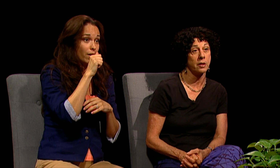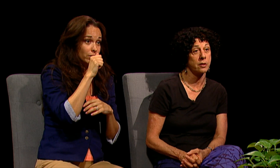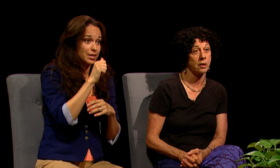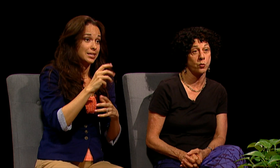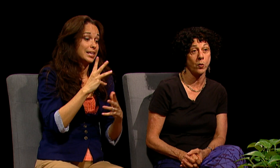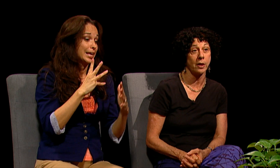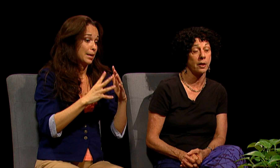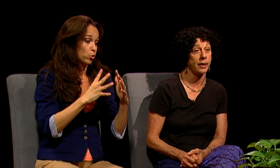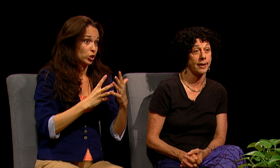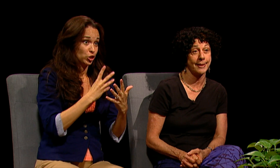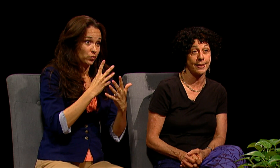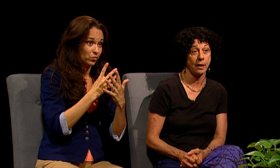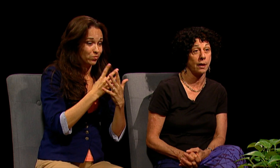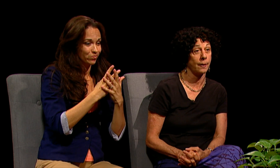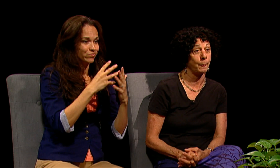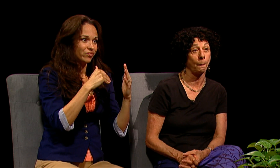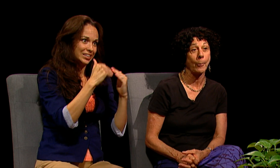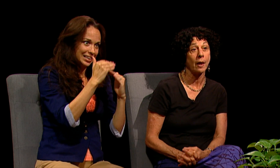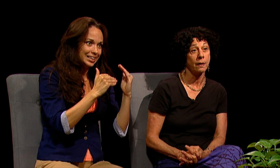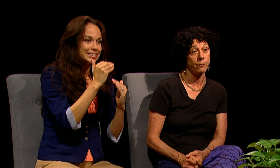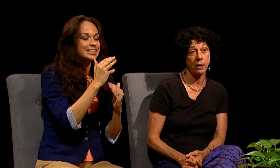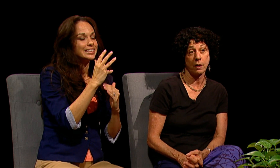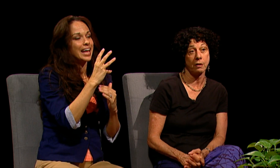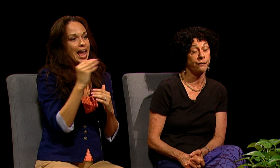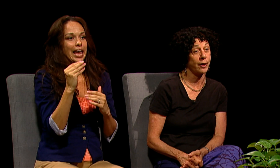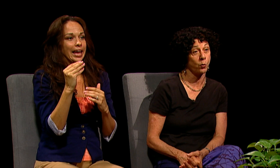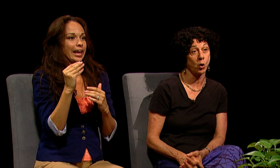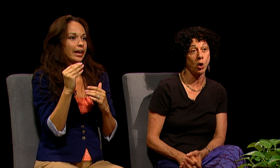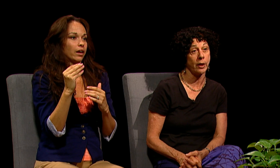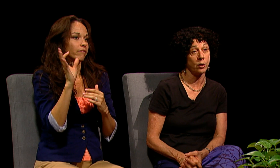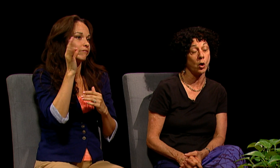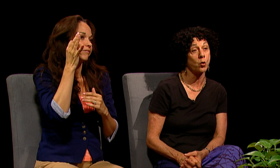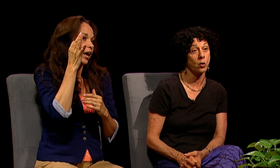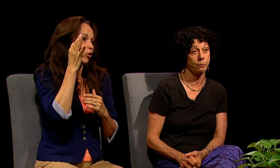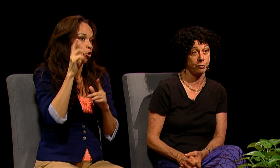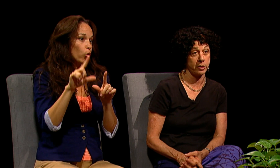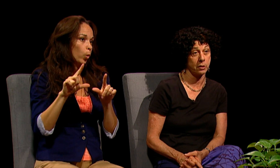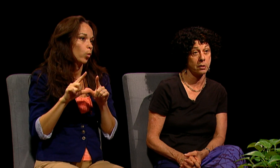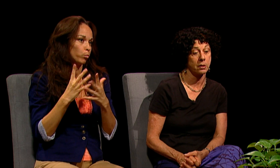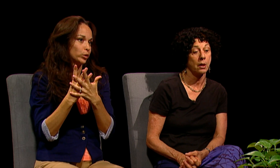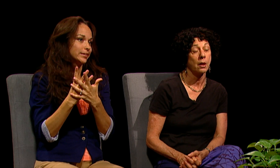AS WELL AS FEDERAL AND LOCAL PRISONS.